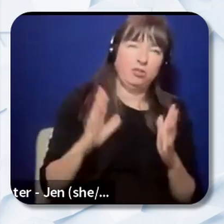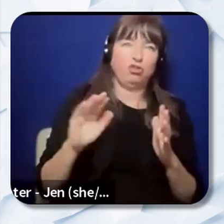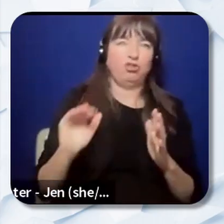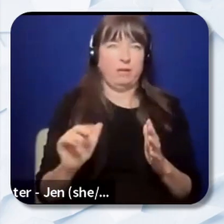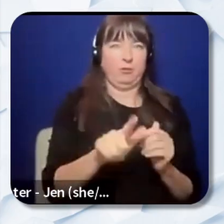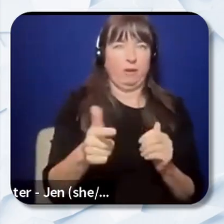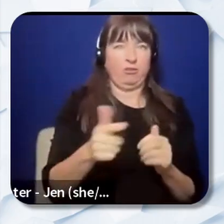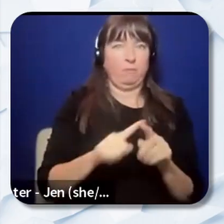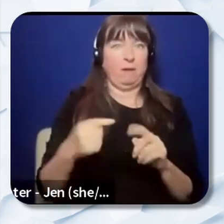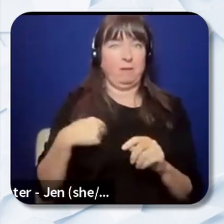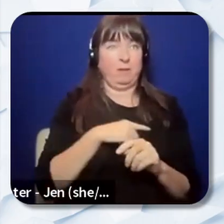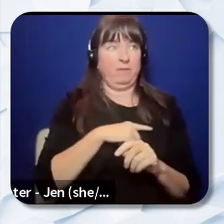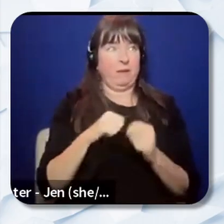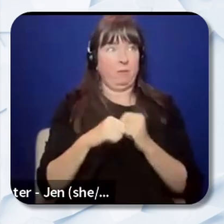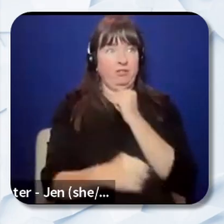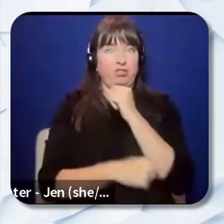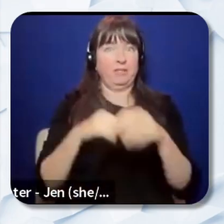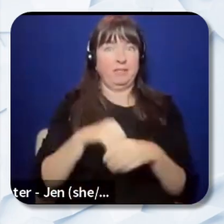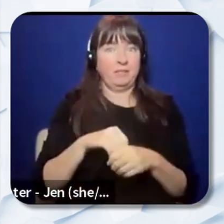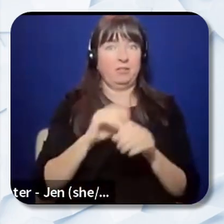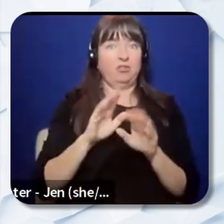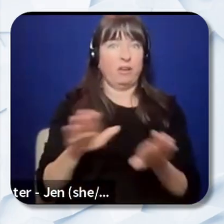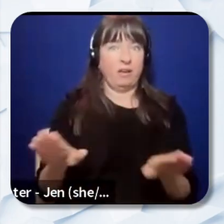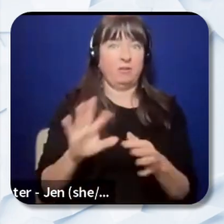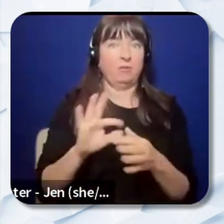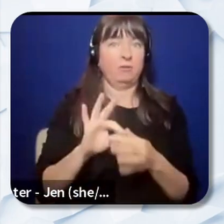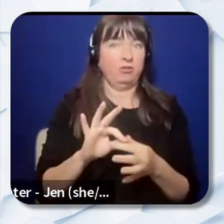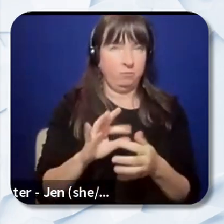foundation being in child development that we want parents to also have the buy-in and making